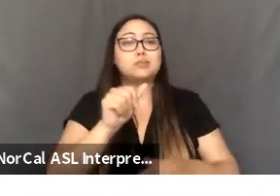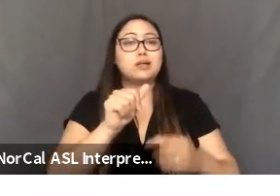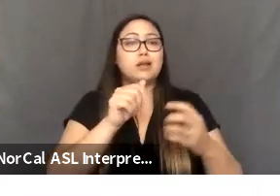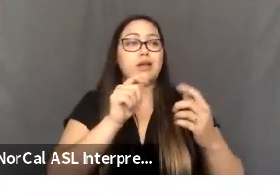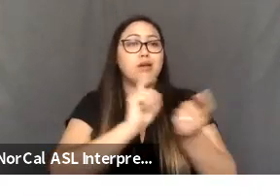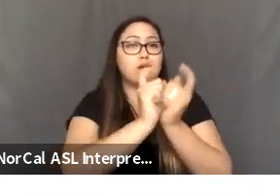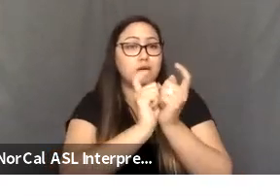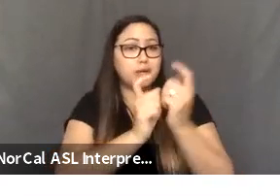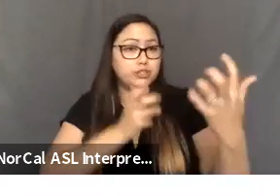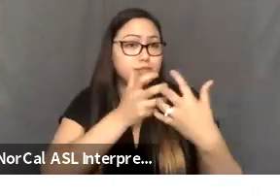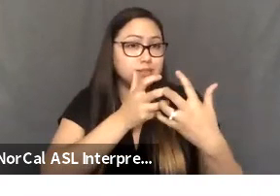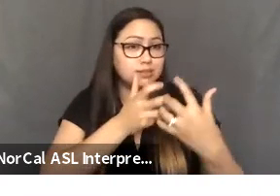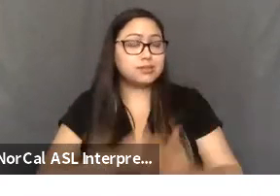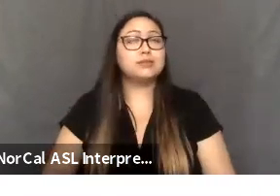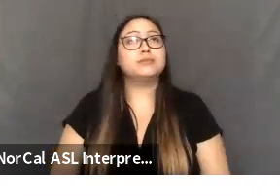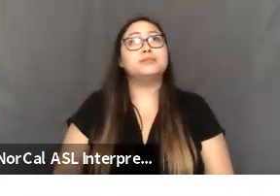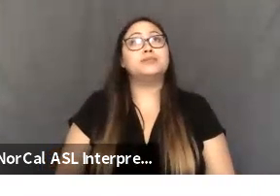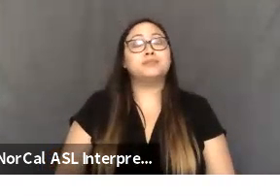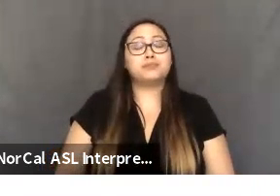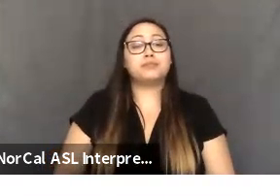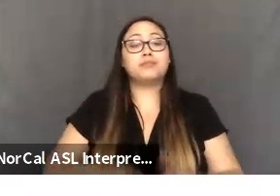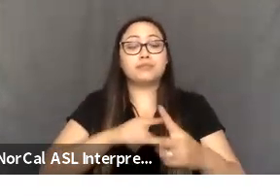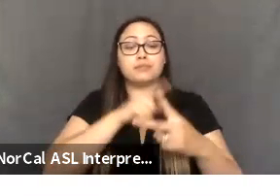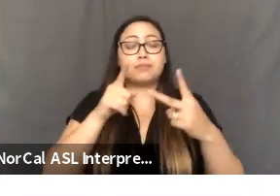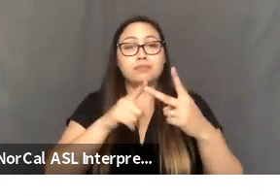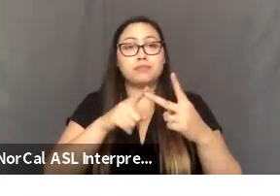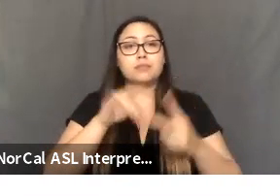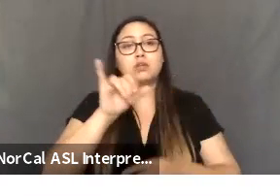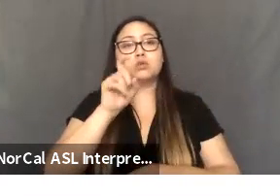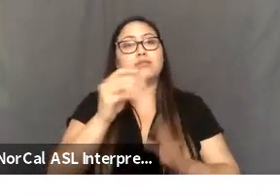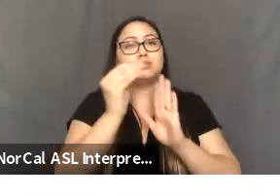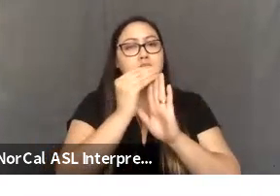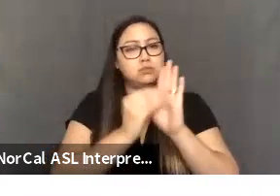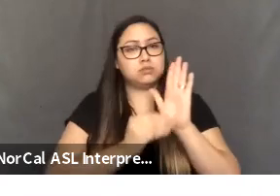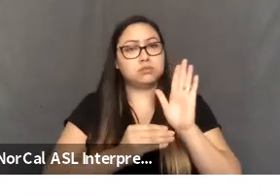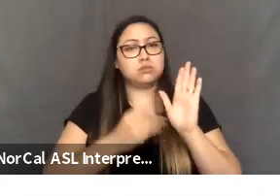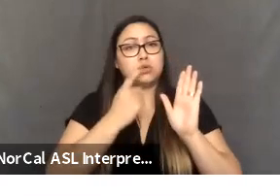and then second, they needed to document who had a disability so they could measure